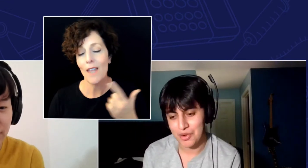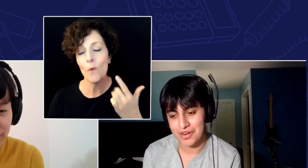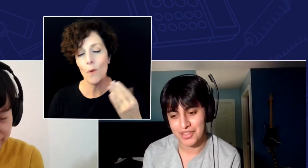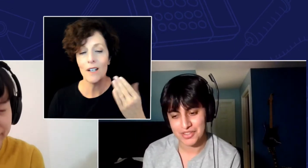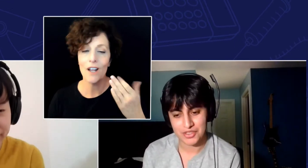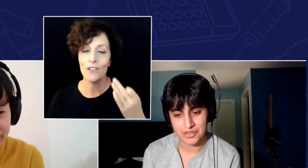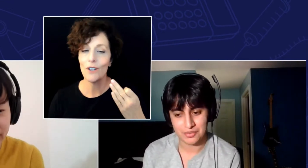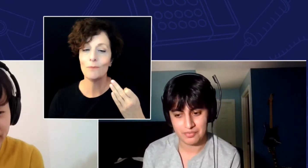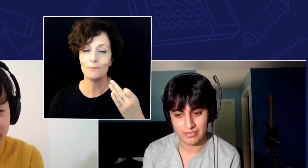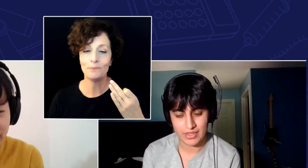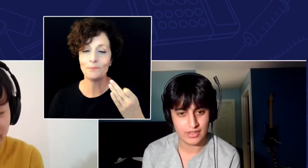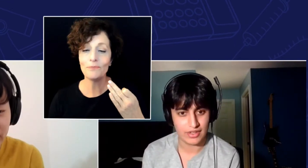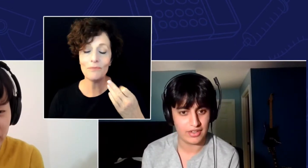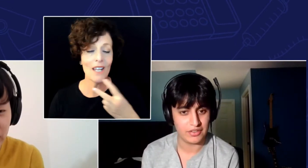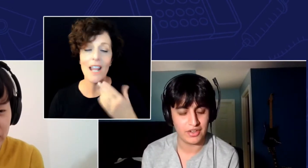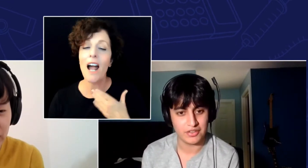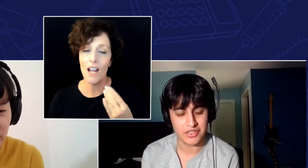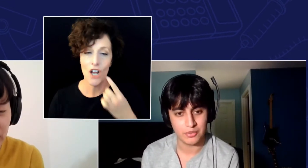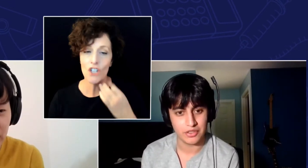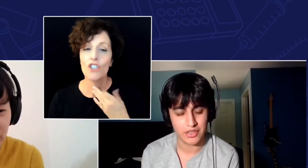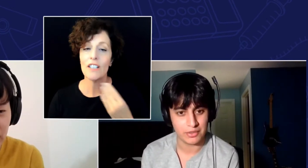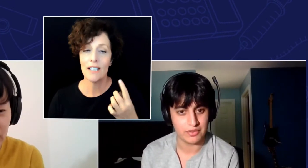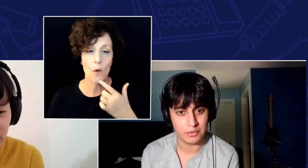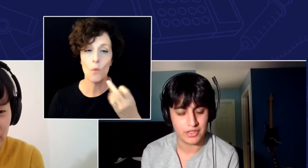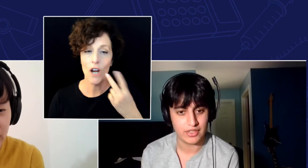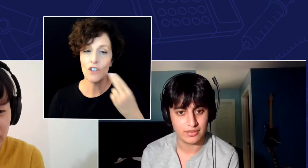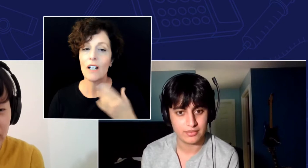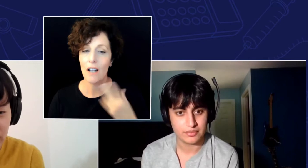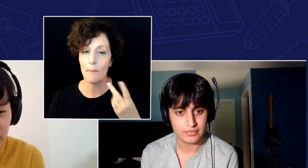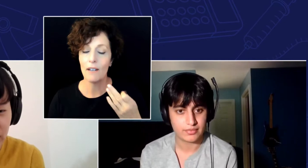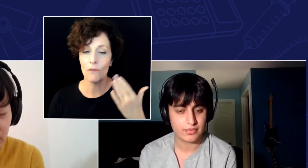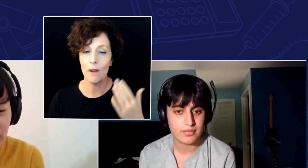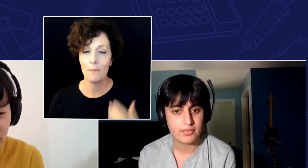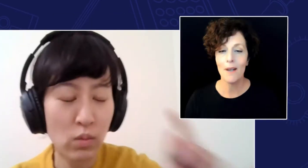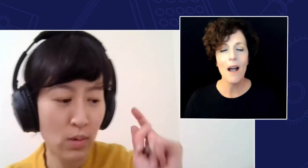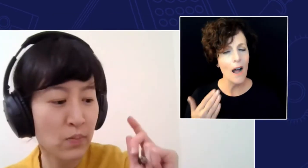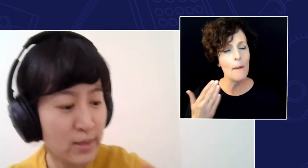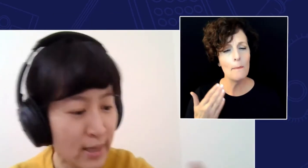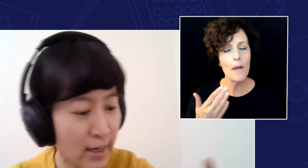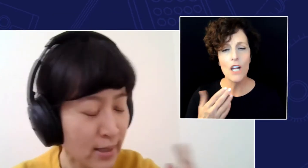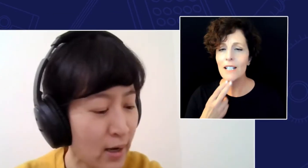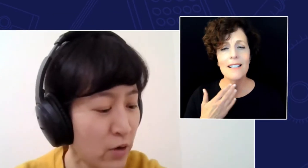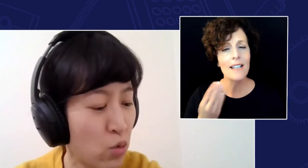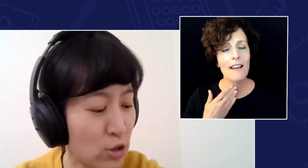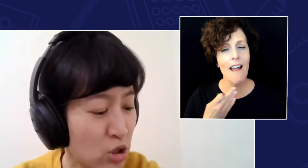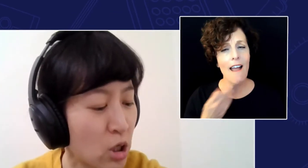and whatnot, so I understand where you're coming from. [DR. CHIANG:] Do -- I have a question.